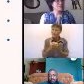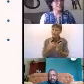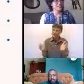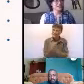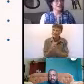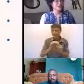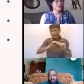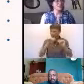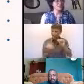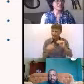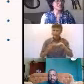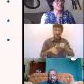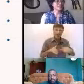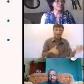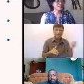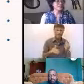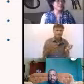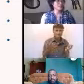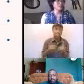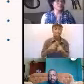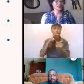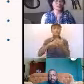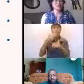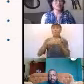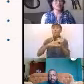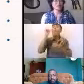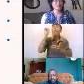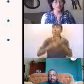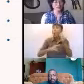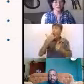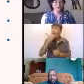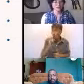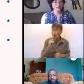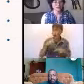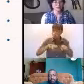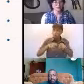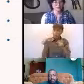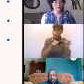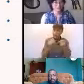Anti-racism in hiring practices is training staff in cultural humility, which I will talk